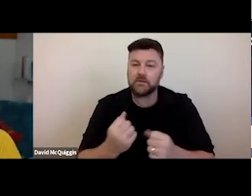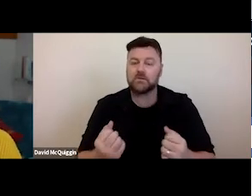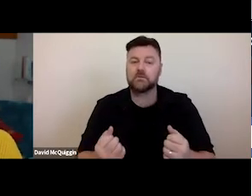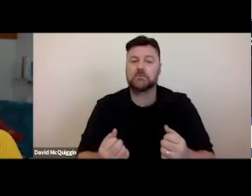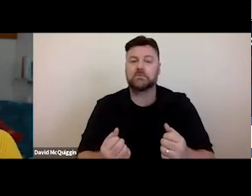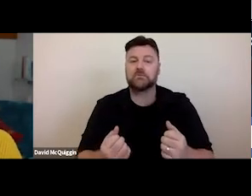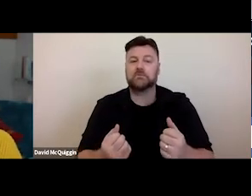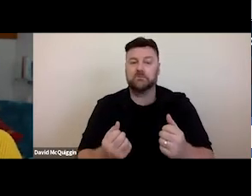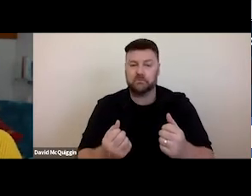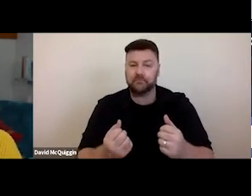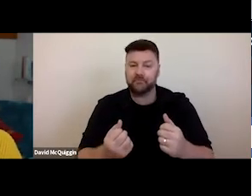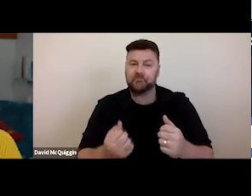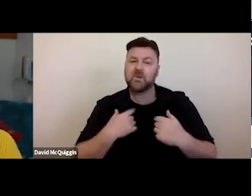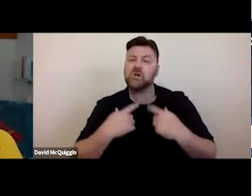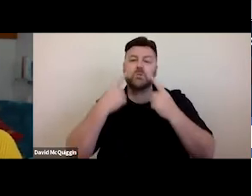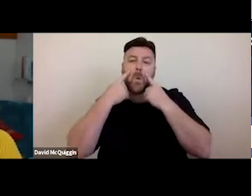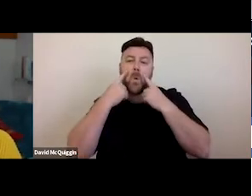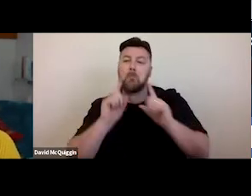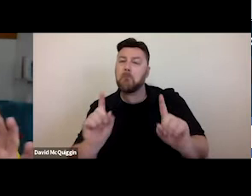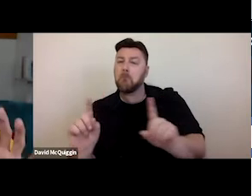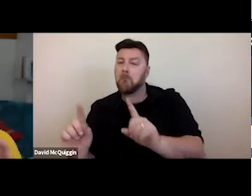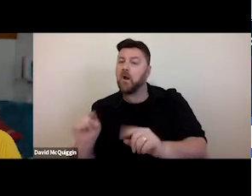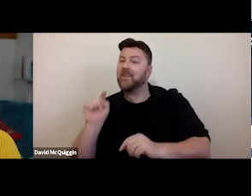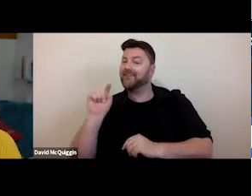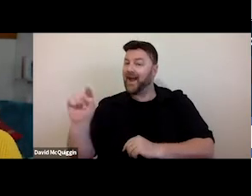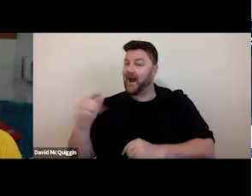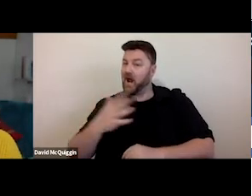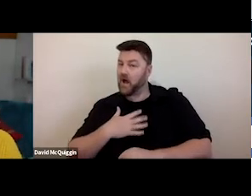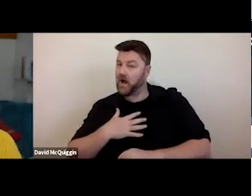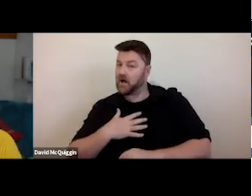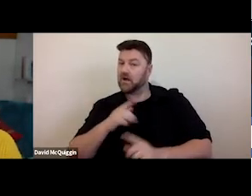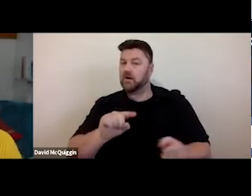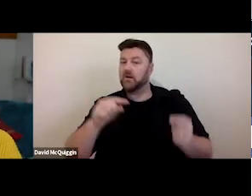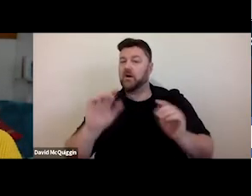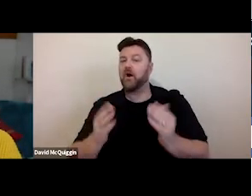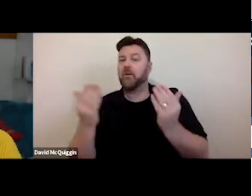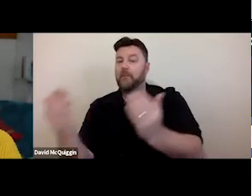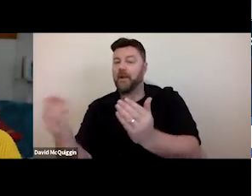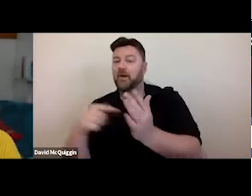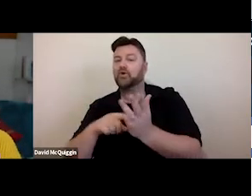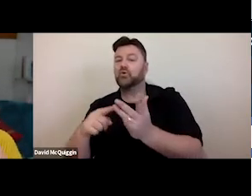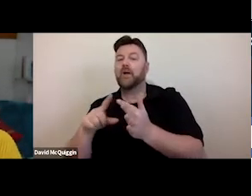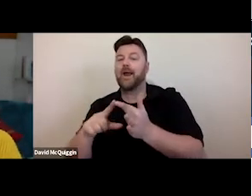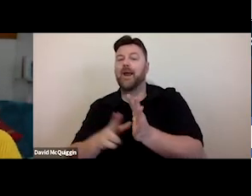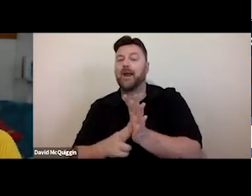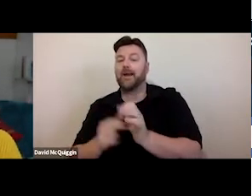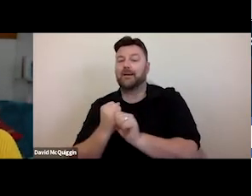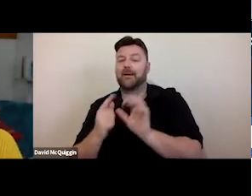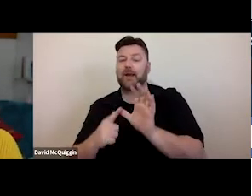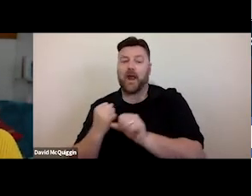to check to see how many likes they have versus their engagement for the last seven days and just keep an eye on it.